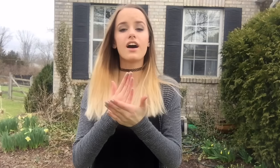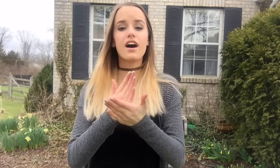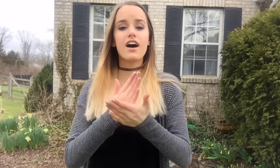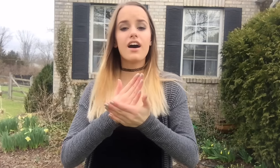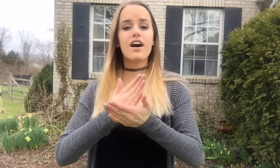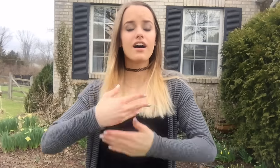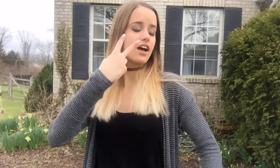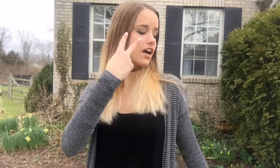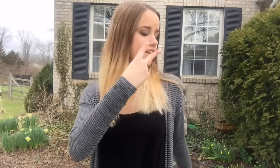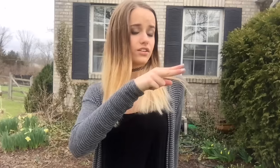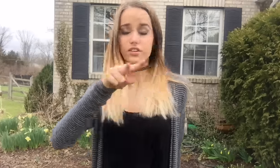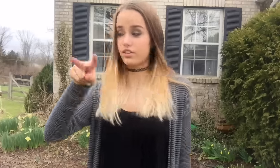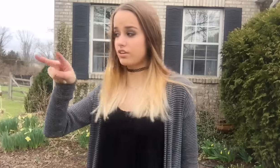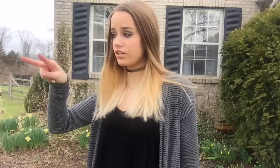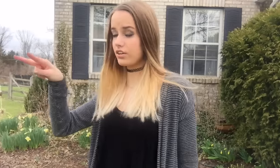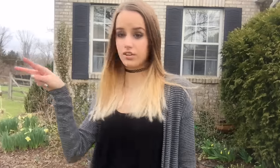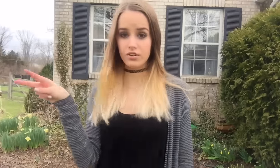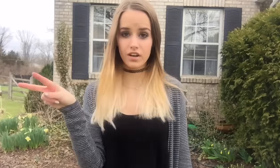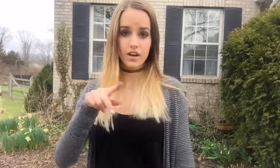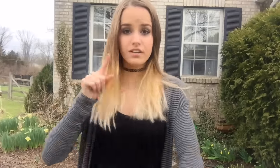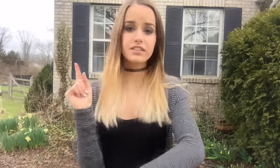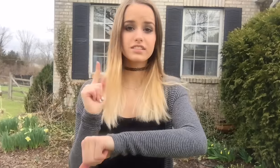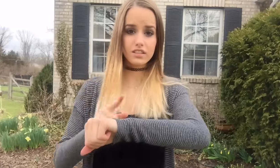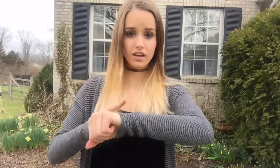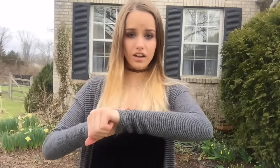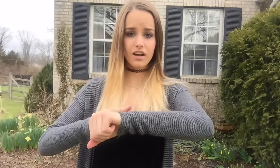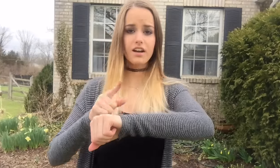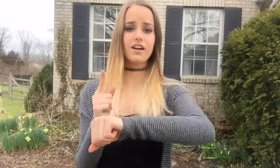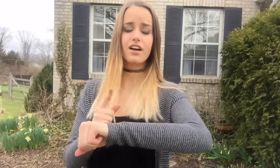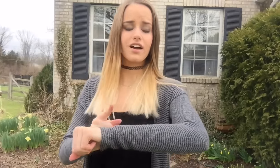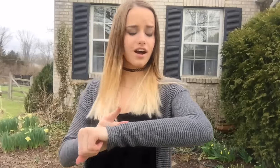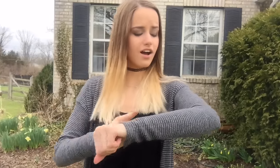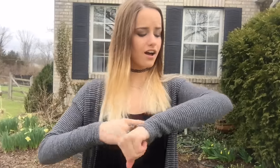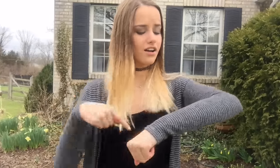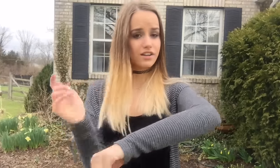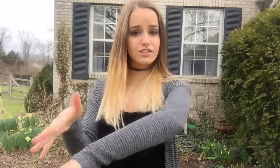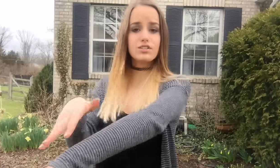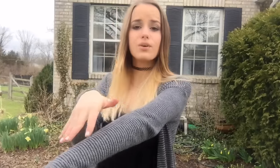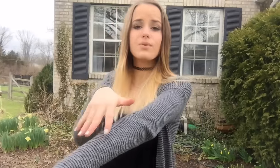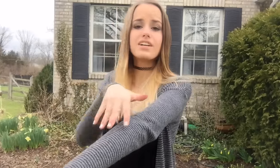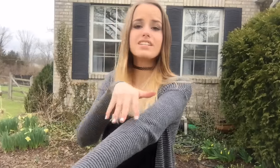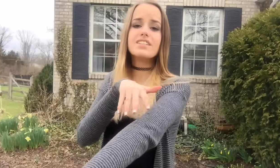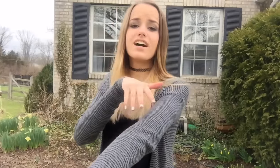stop and look around these clocks are slowing down